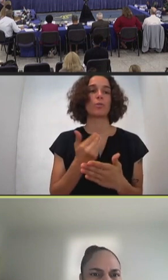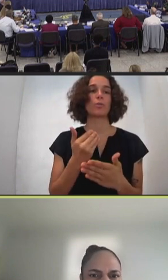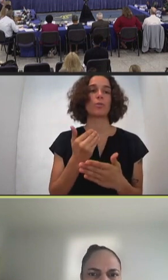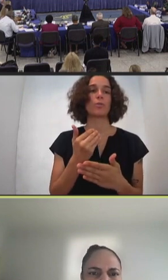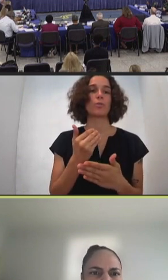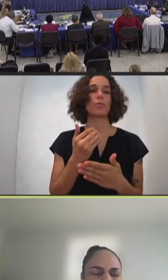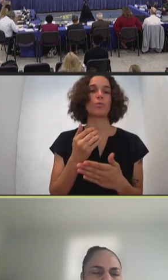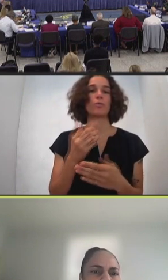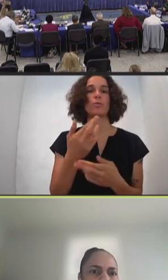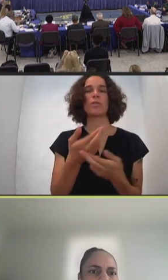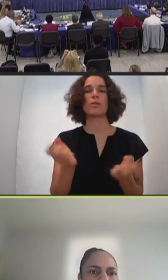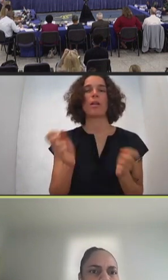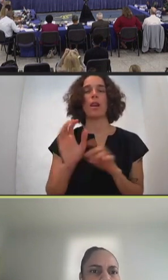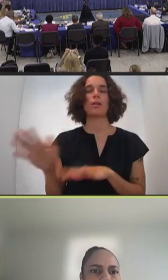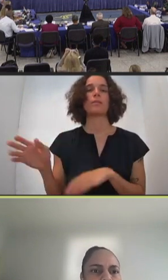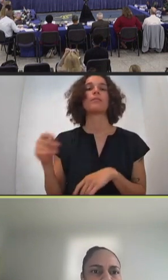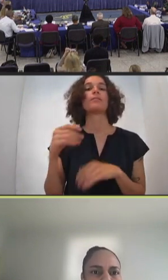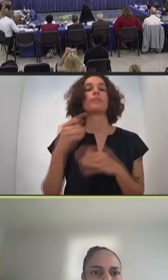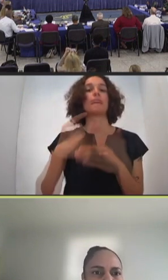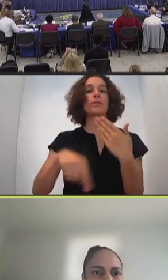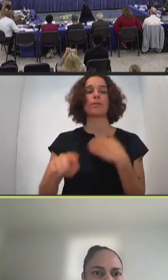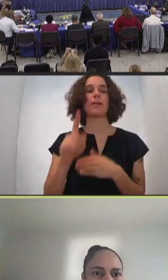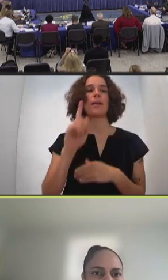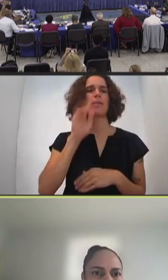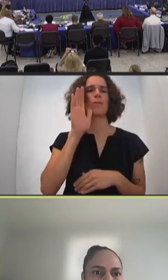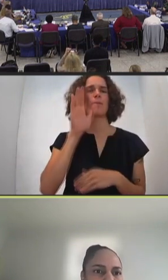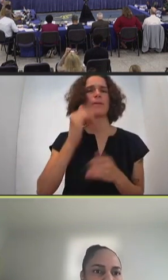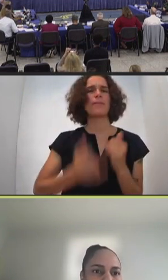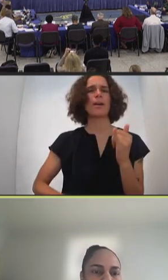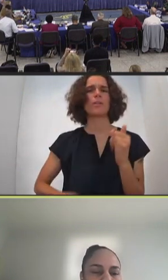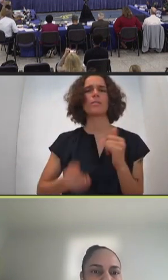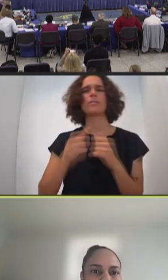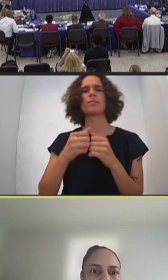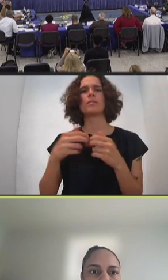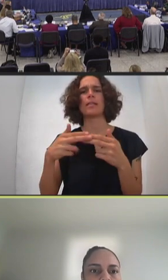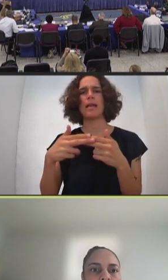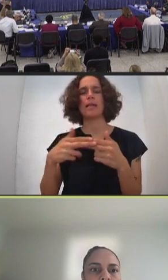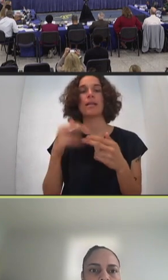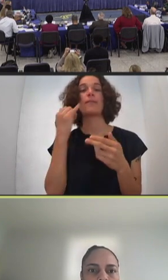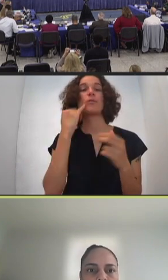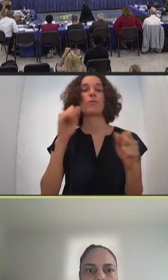I think that's on the final slide. I think that you can move on to the next slide.